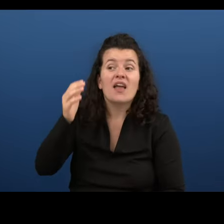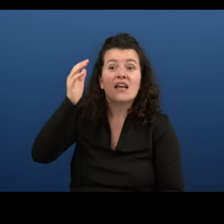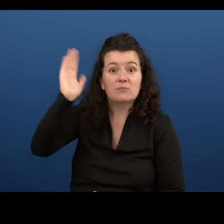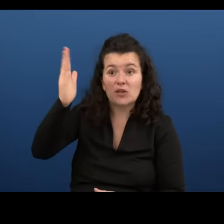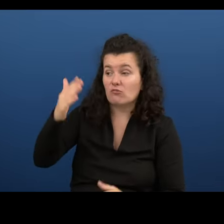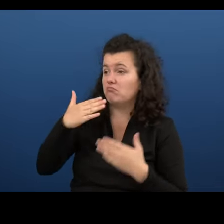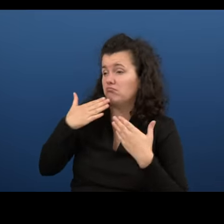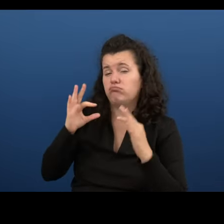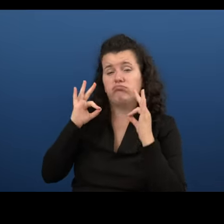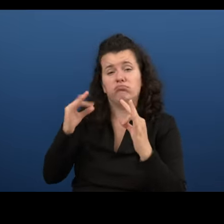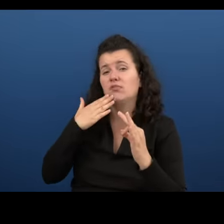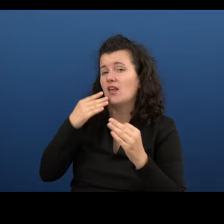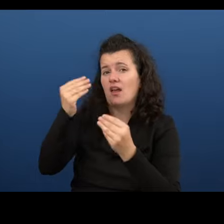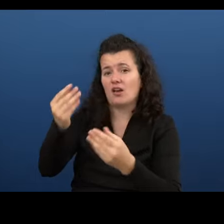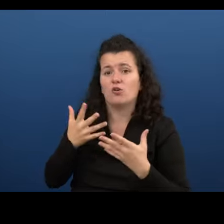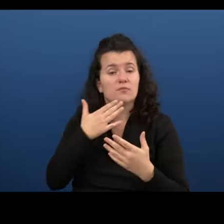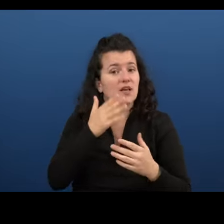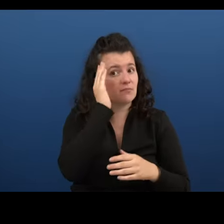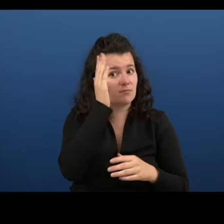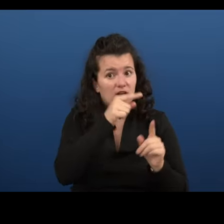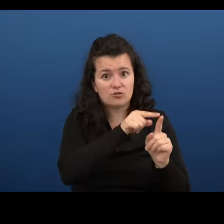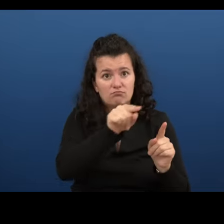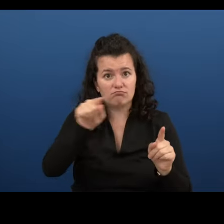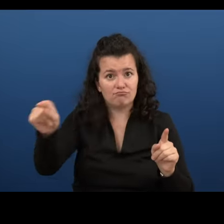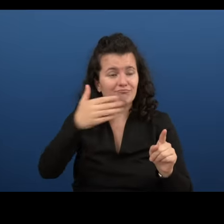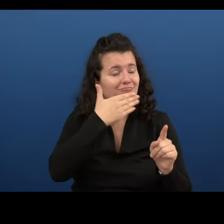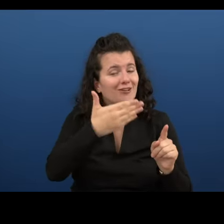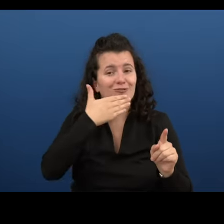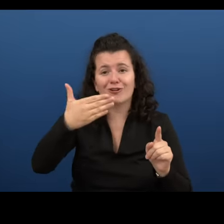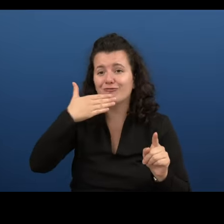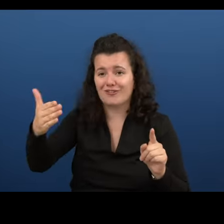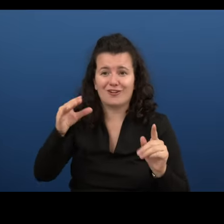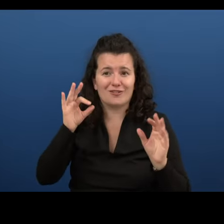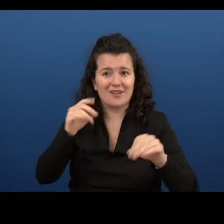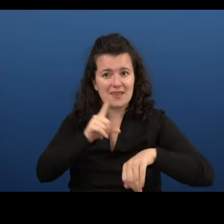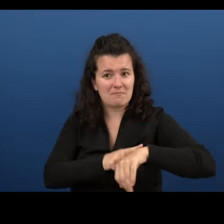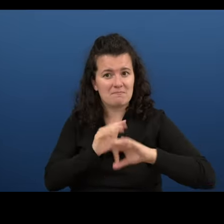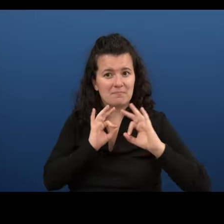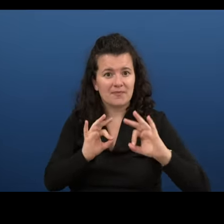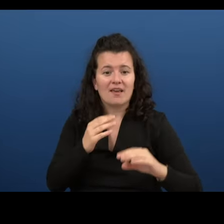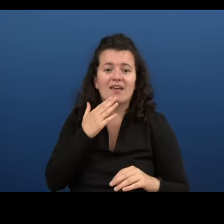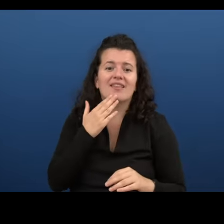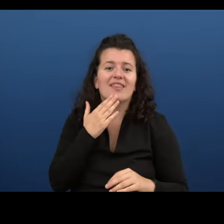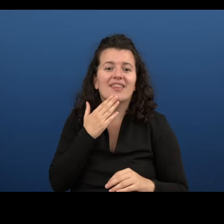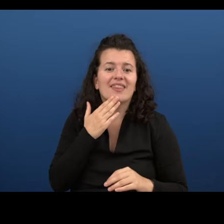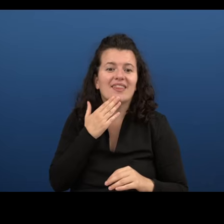for their time and for sharing so generously generously with us this afternoon, as well